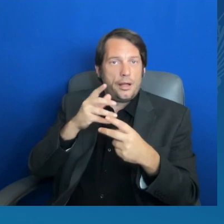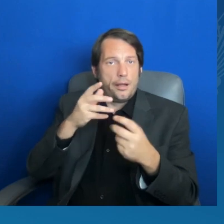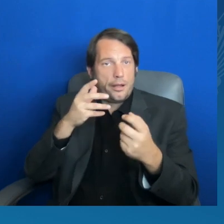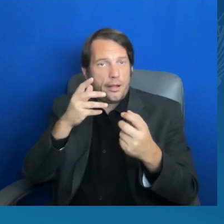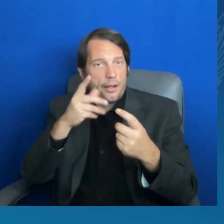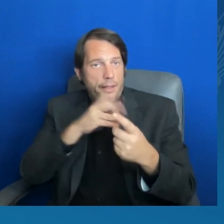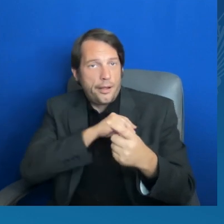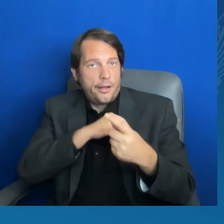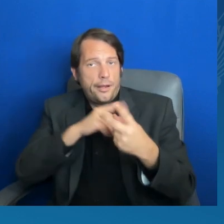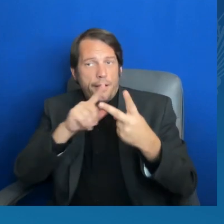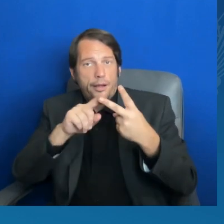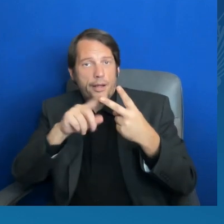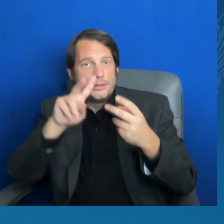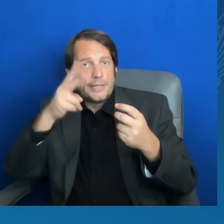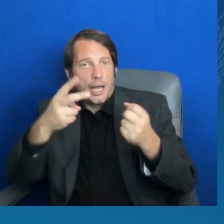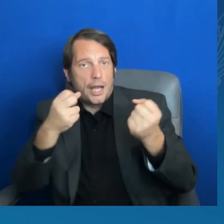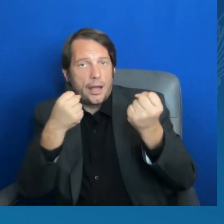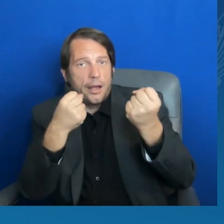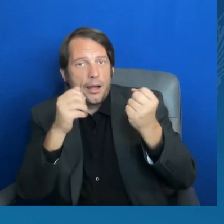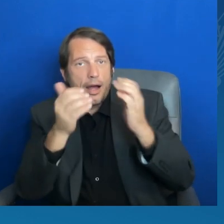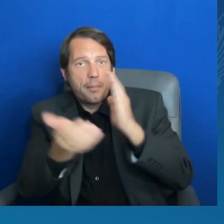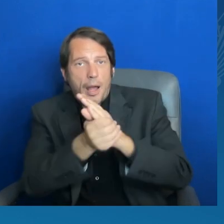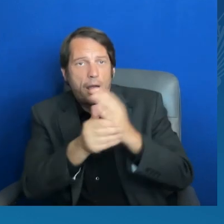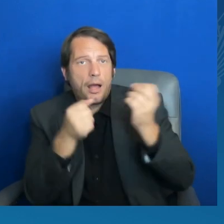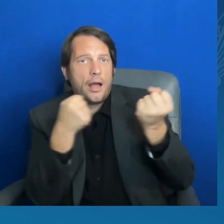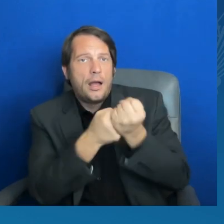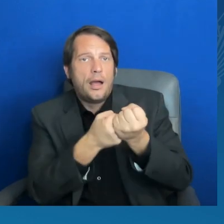but I also believe we need to renew the assault weapons ban.